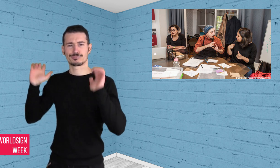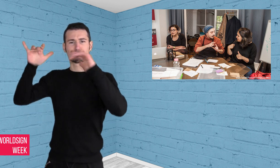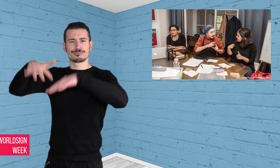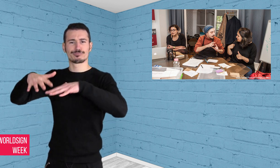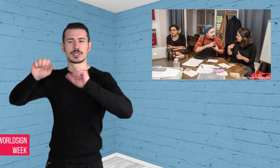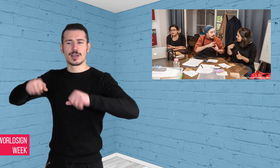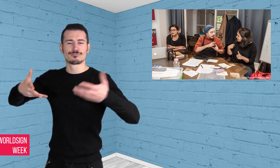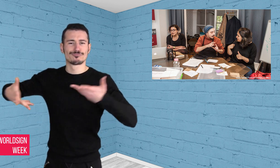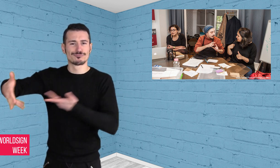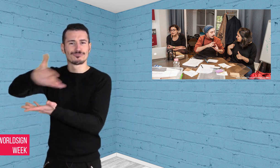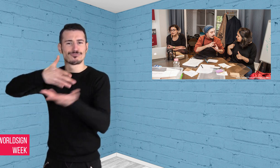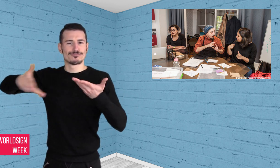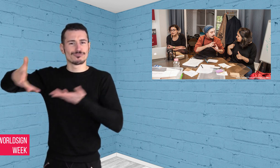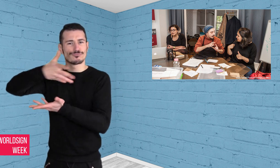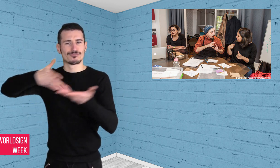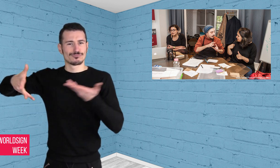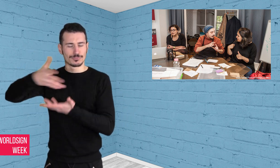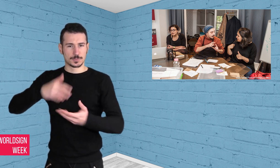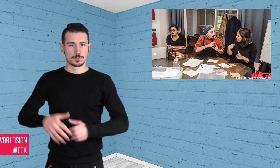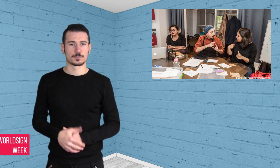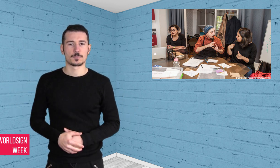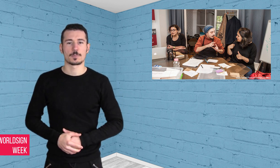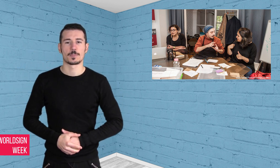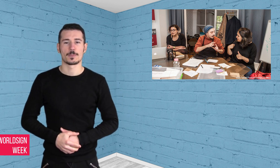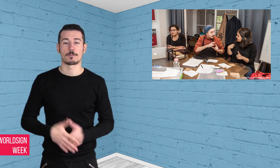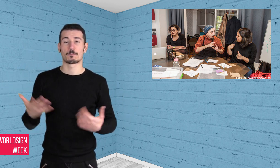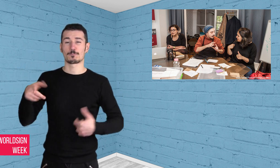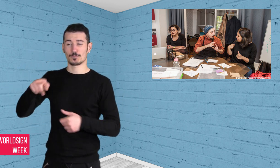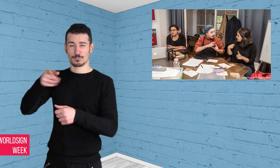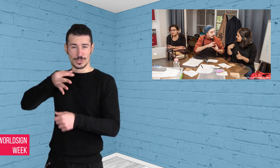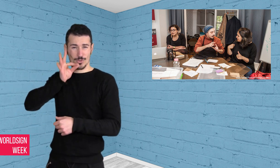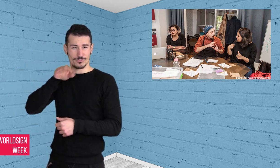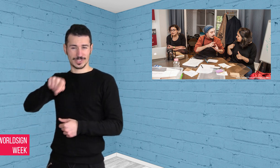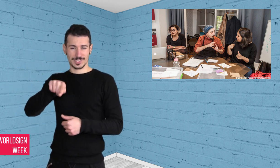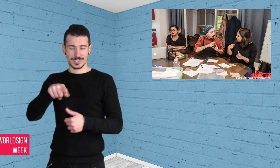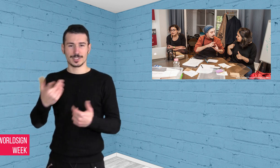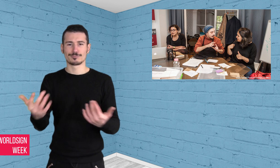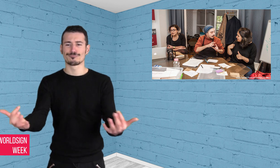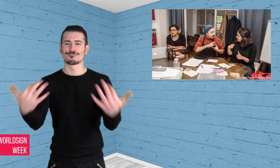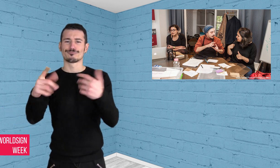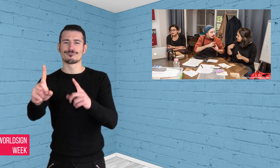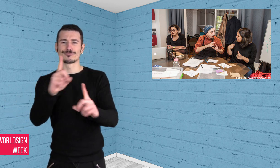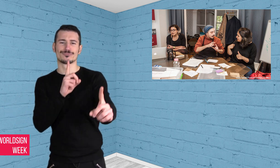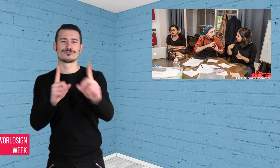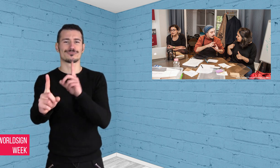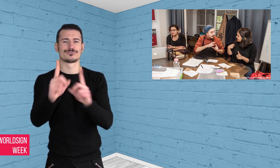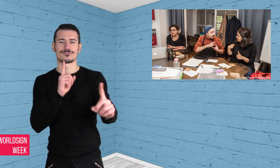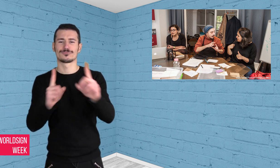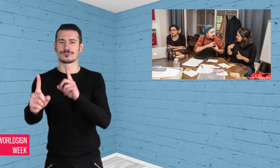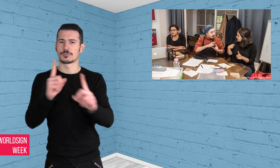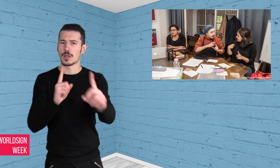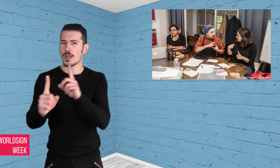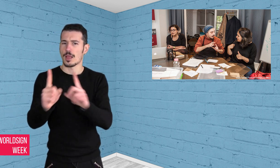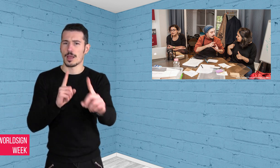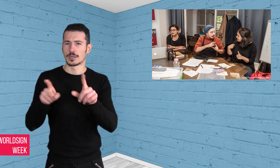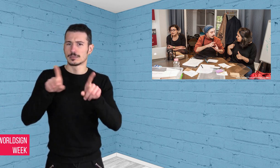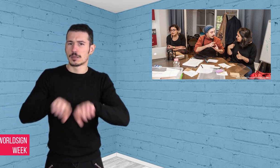other. “Slowly our customers are our regulars and our regulars become our friends”.